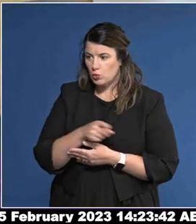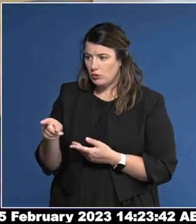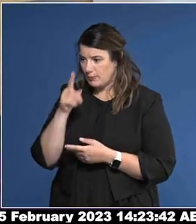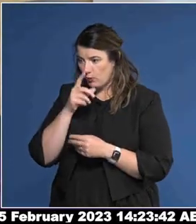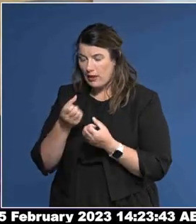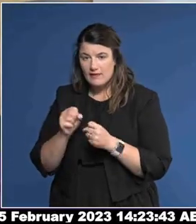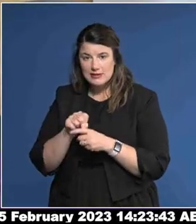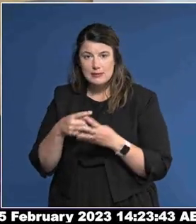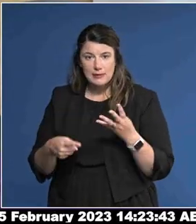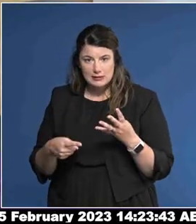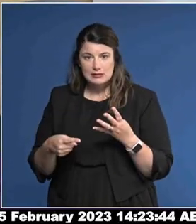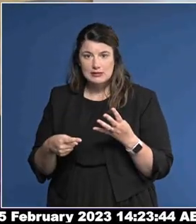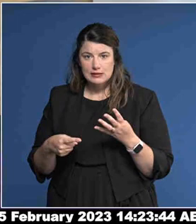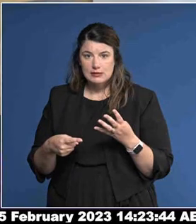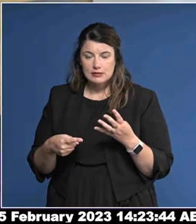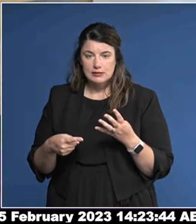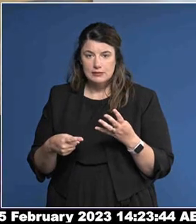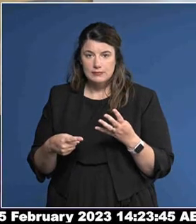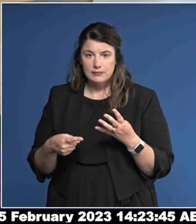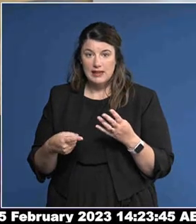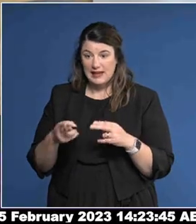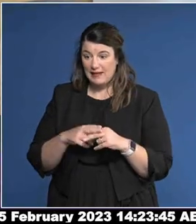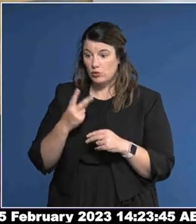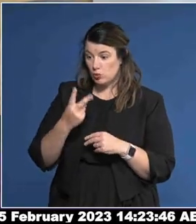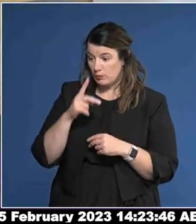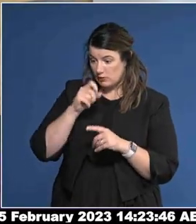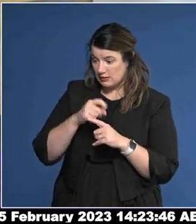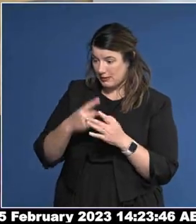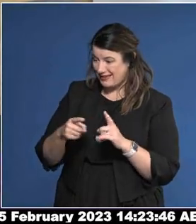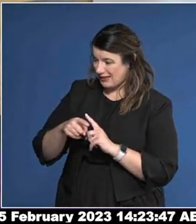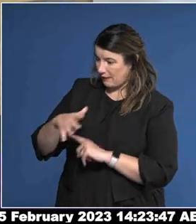in the same environment. That it's inevitable. Do you share that view?